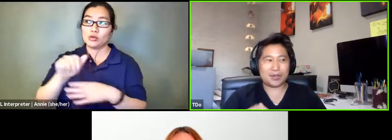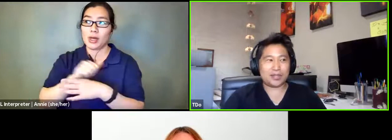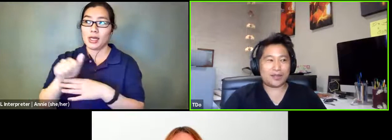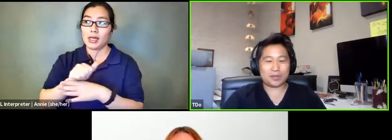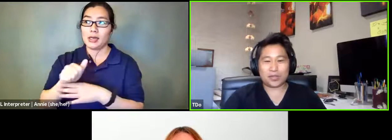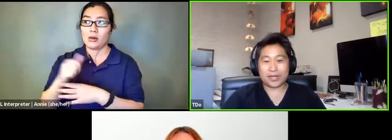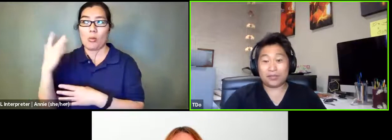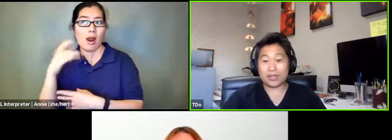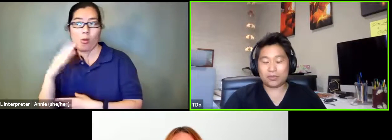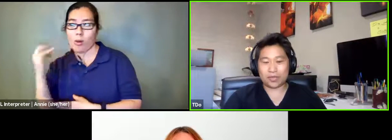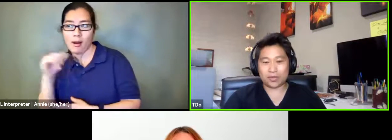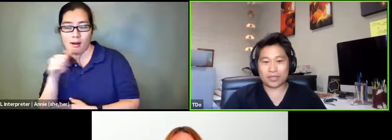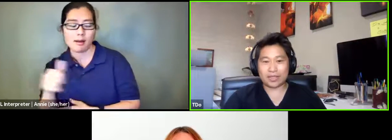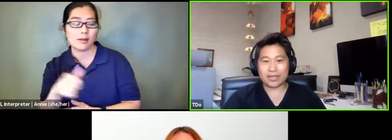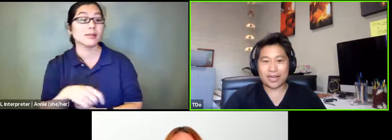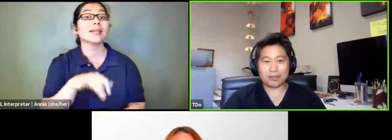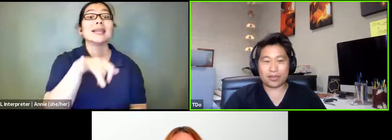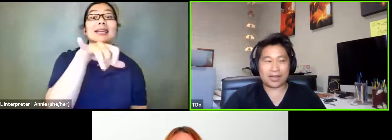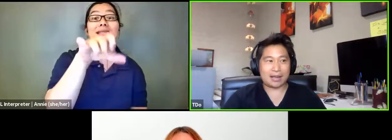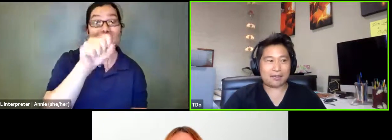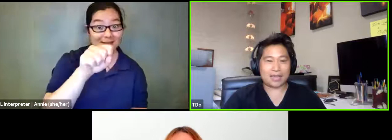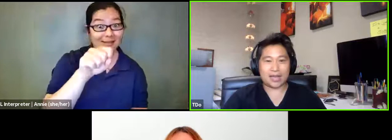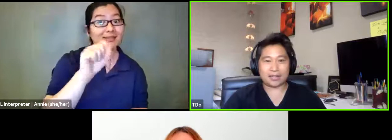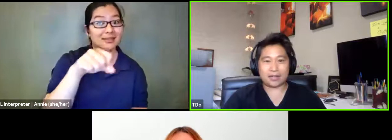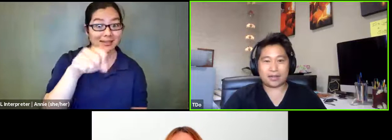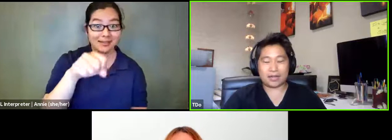We have training. If you need resources on that, I am more than happy to ask our